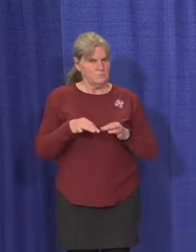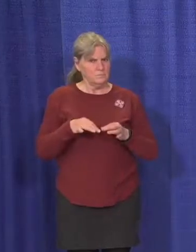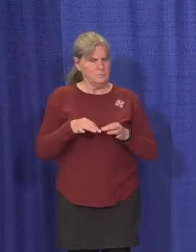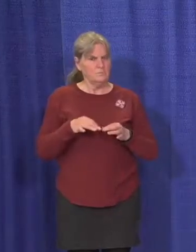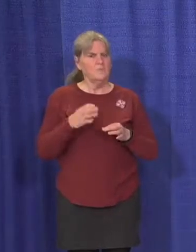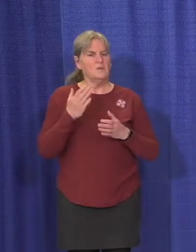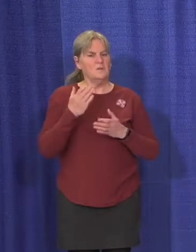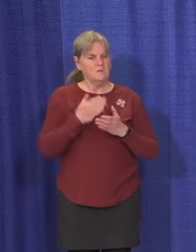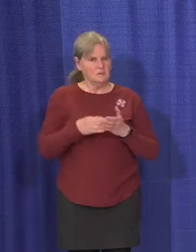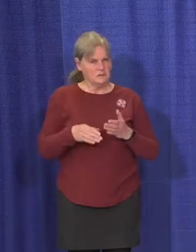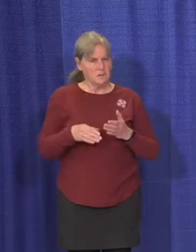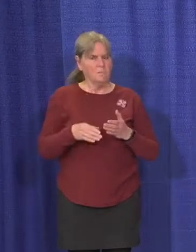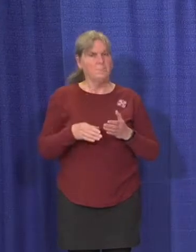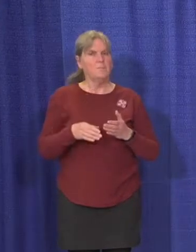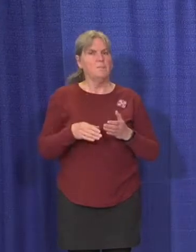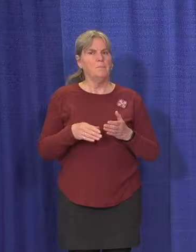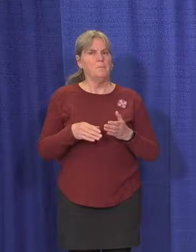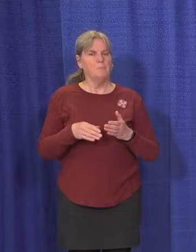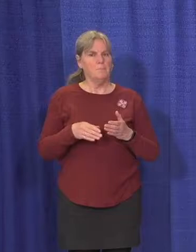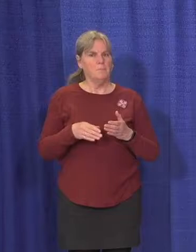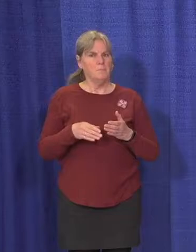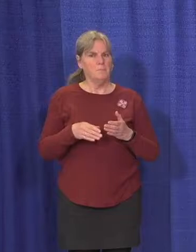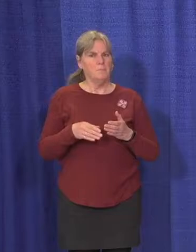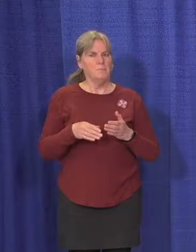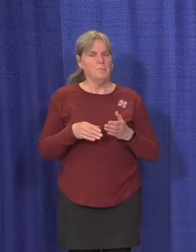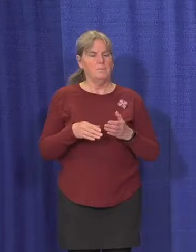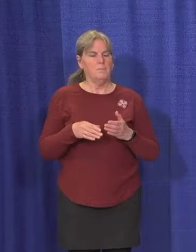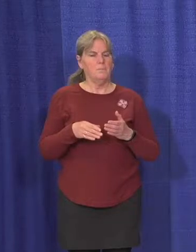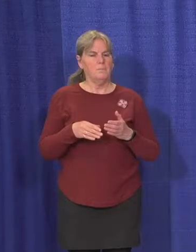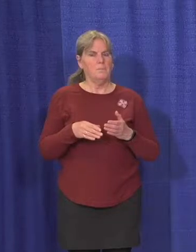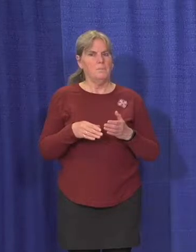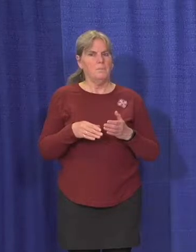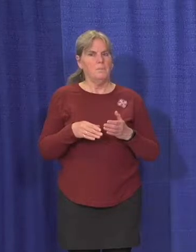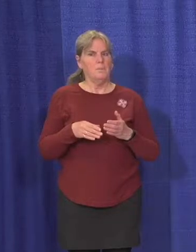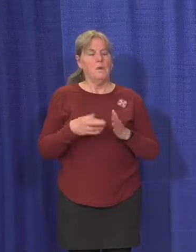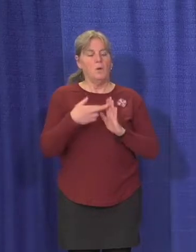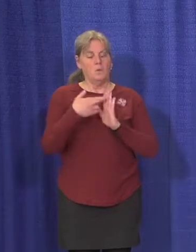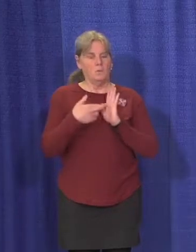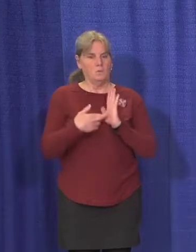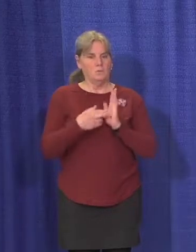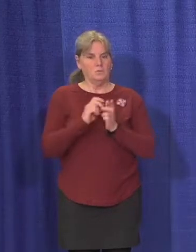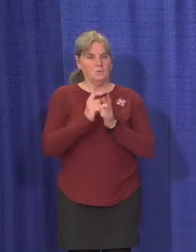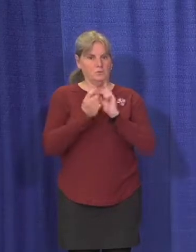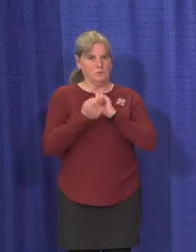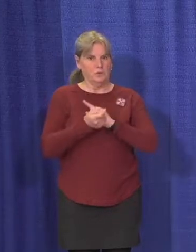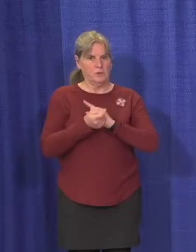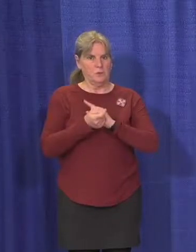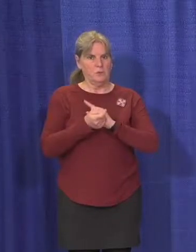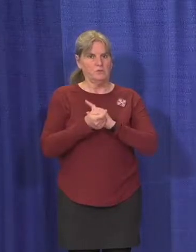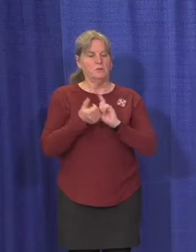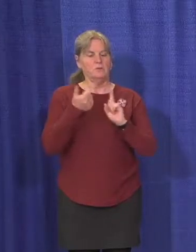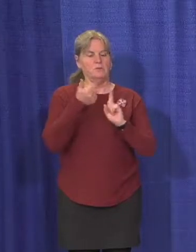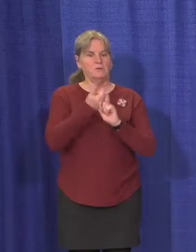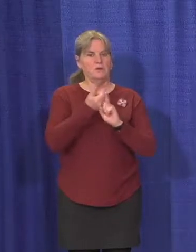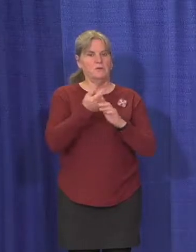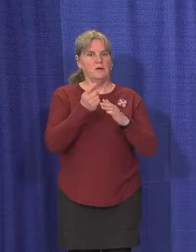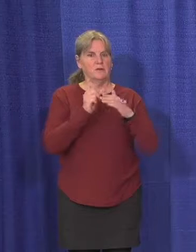Andre: You have said you are relaxing some of the measures that people who are